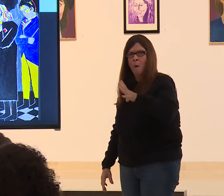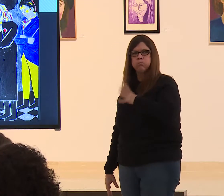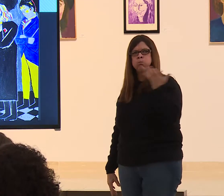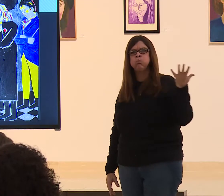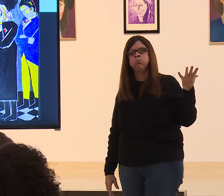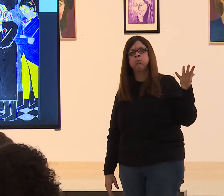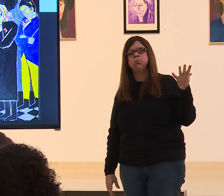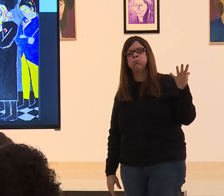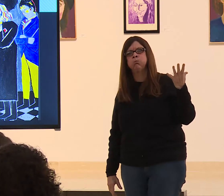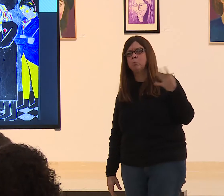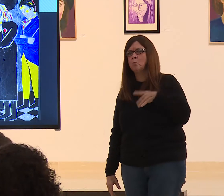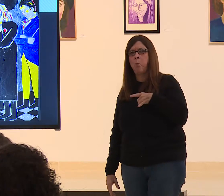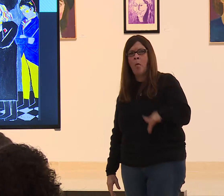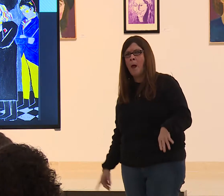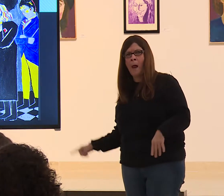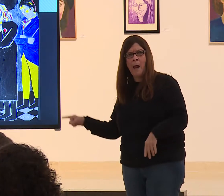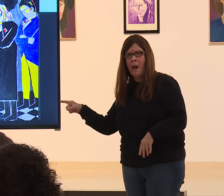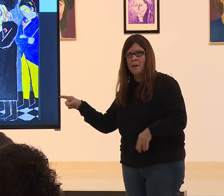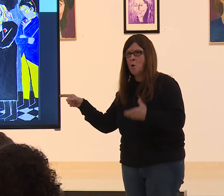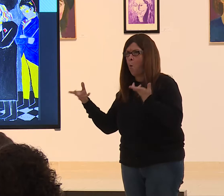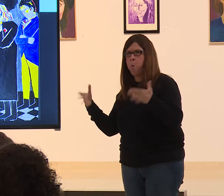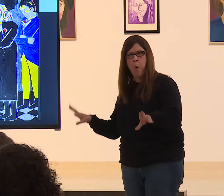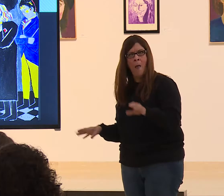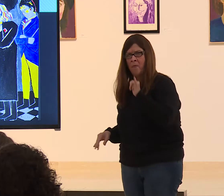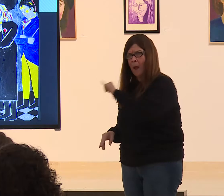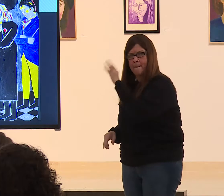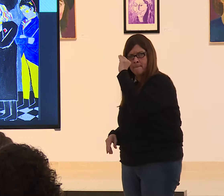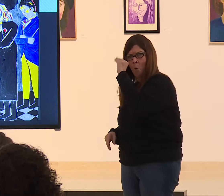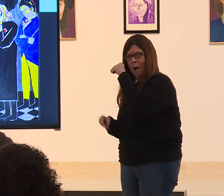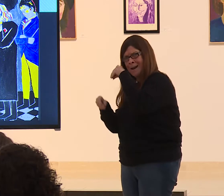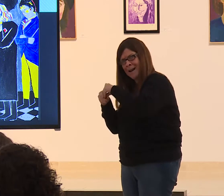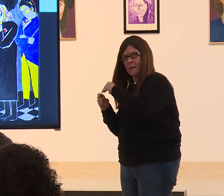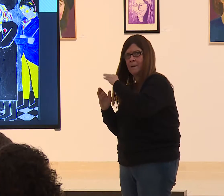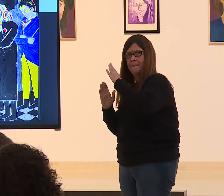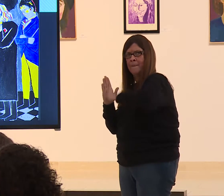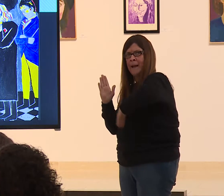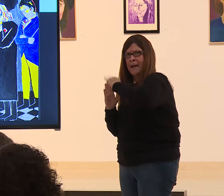and took offense to that. You know, "I don't want that boy in the painting